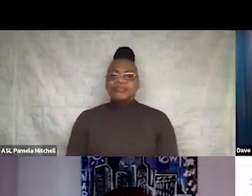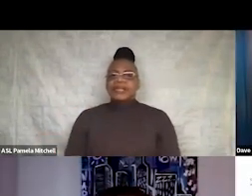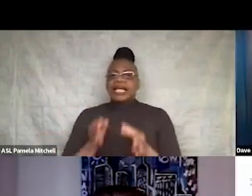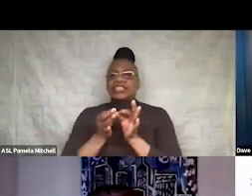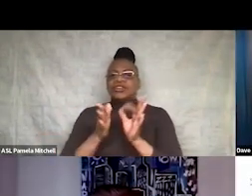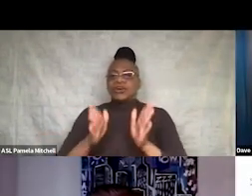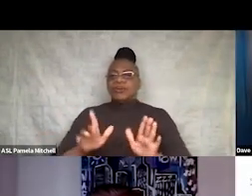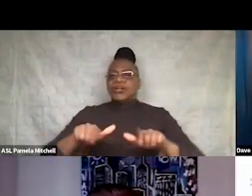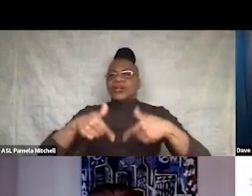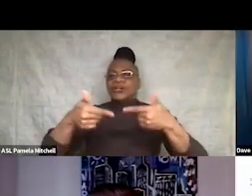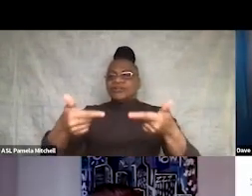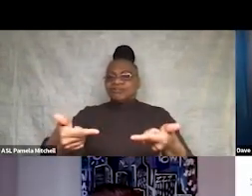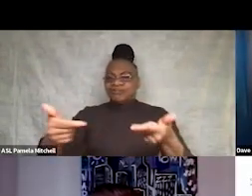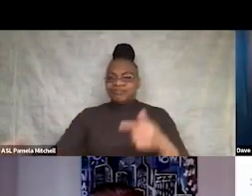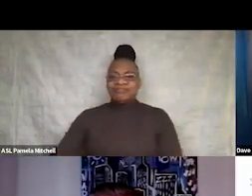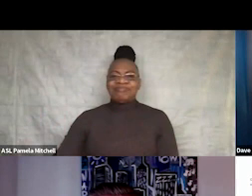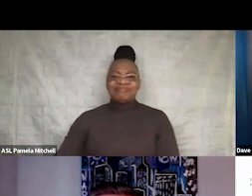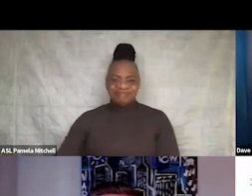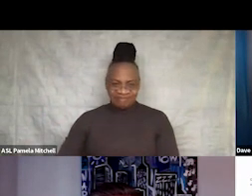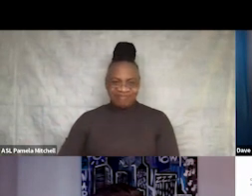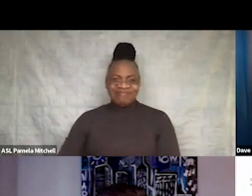I just have to be honest, it's painful to sit through that bio.